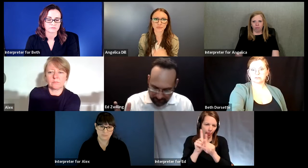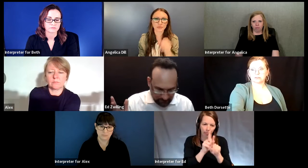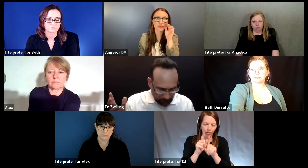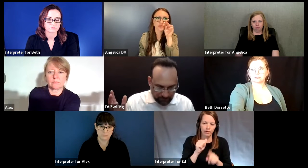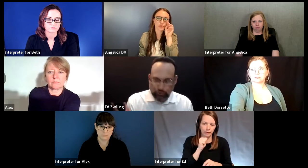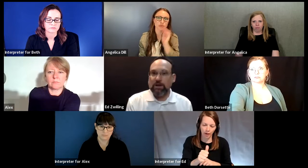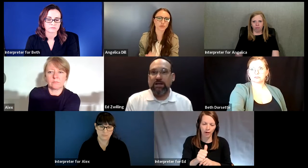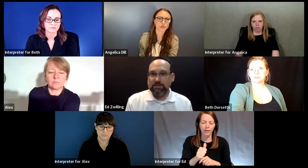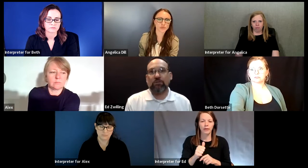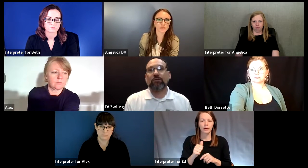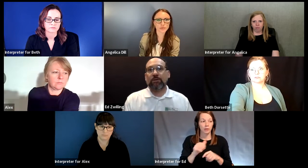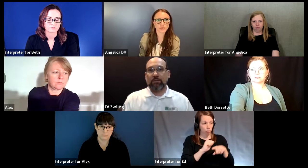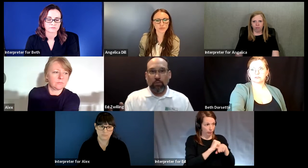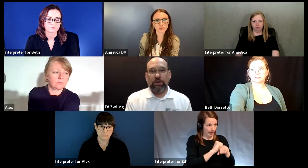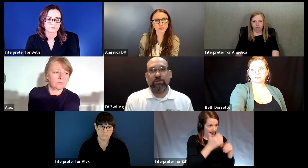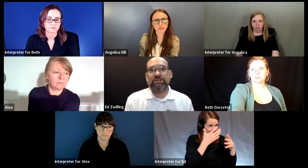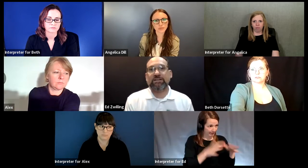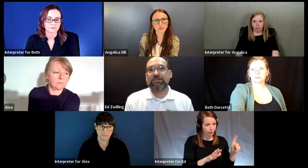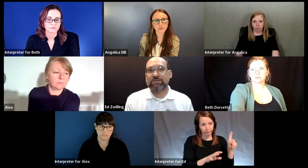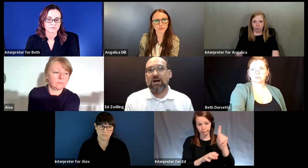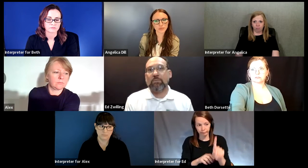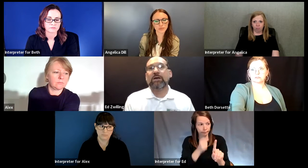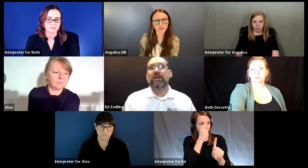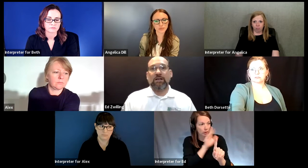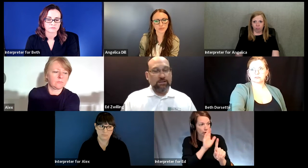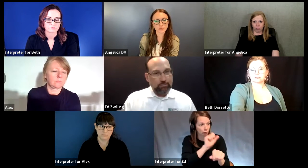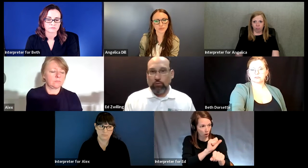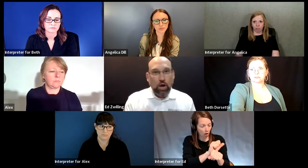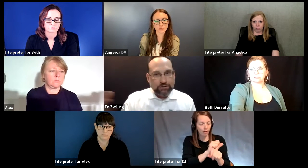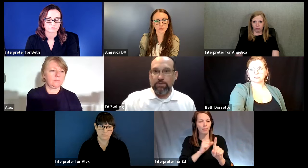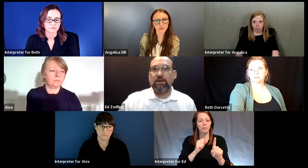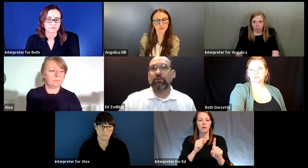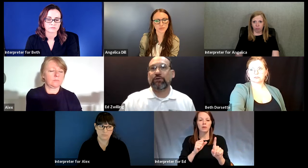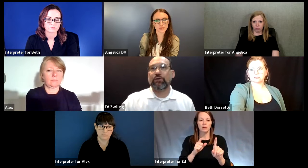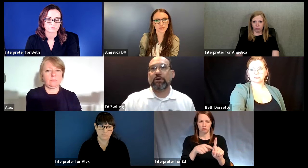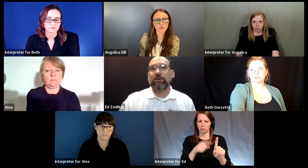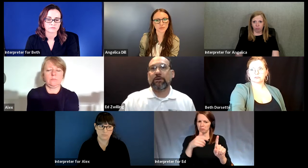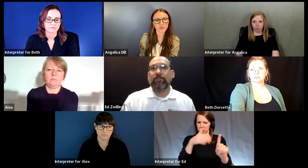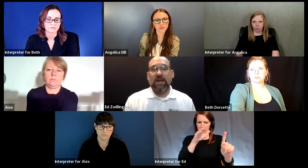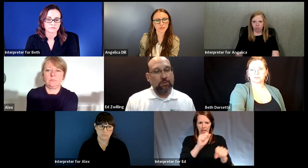Once the training is over and the employee understands the job, the employee ought to be able to do it.